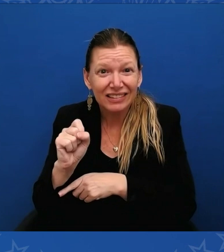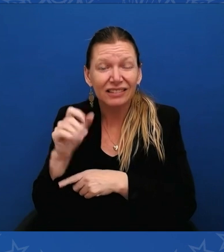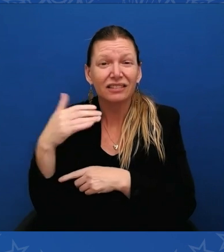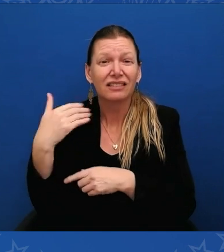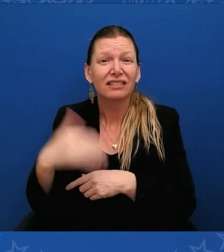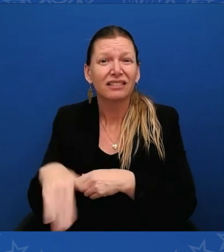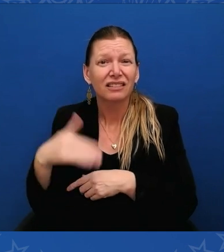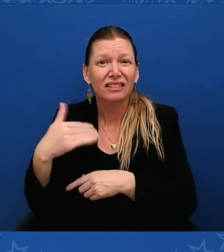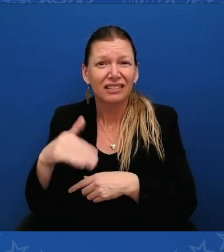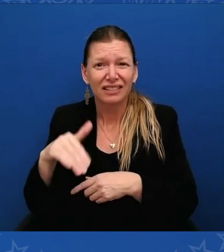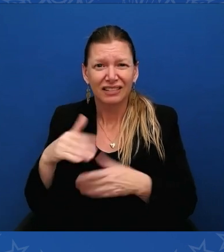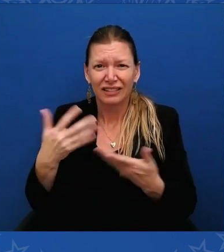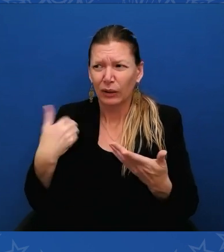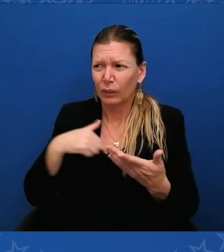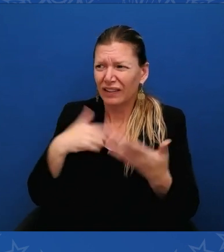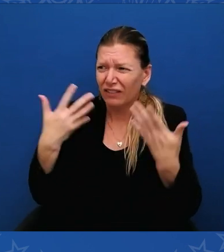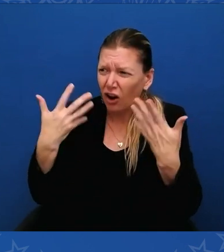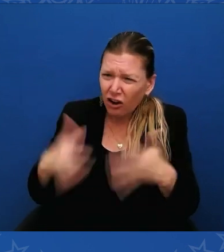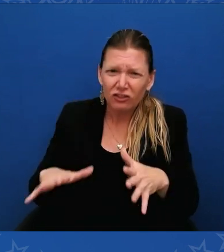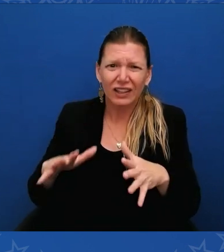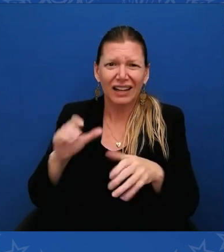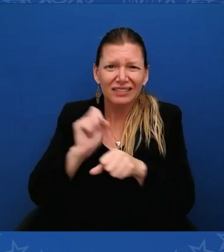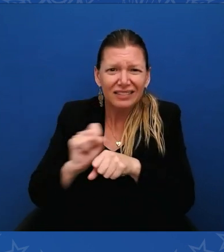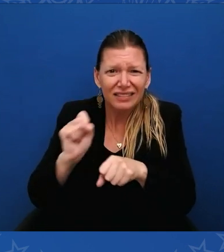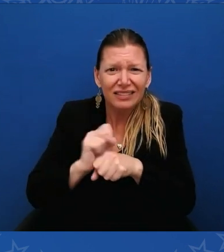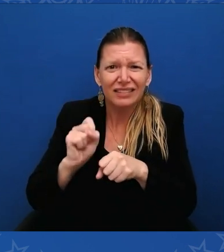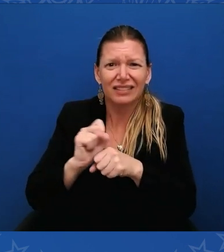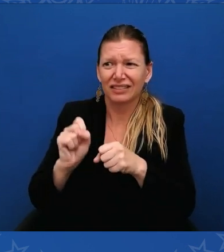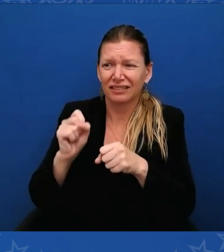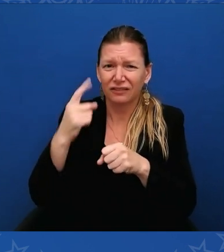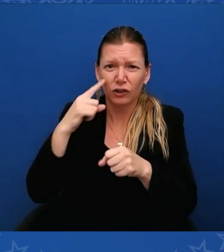My predecessor -- he says he wants to terminate -- terminate it,